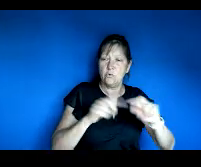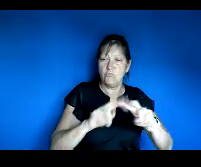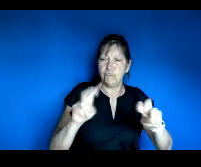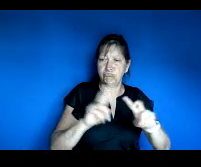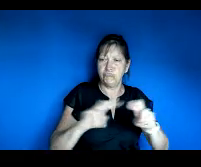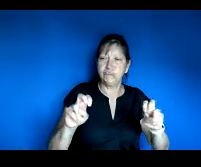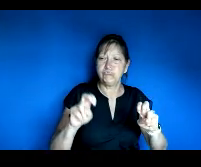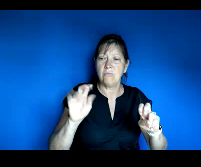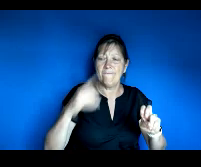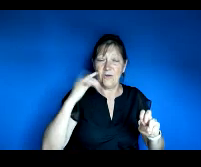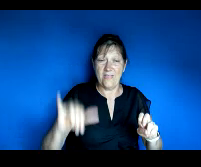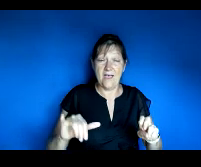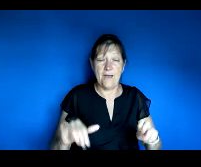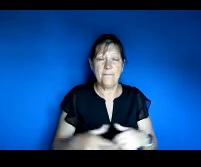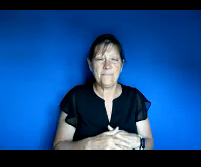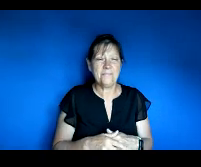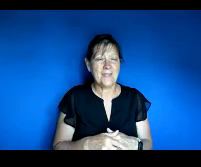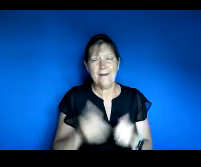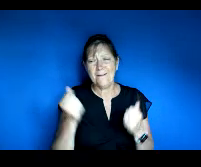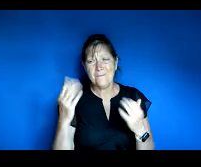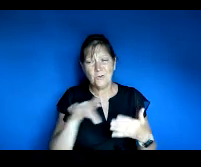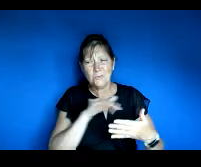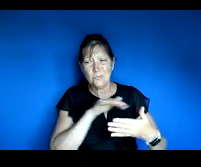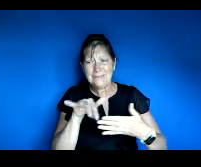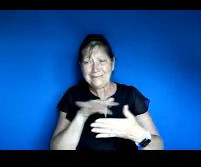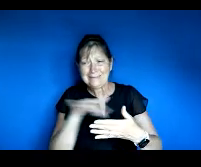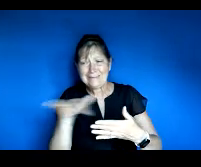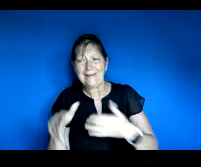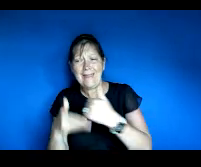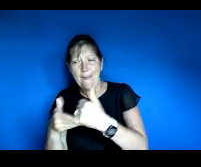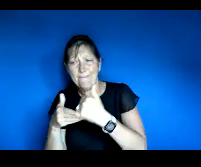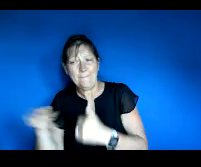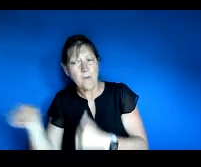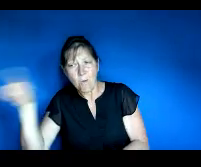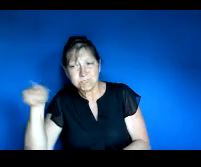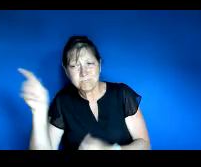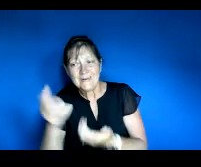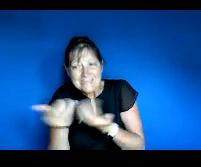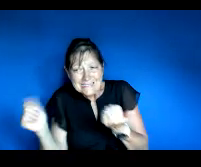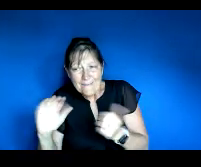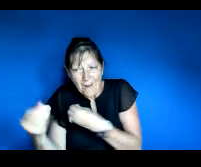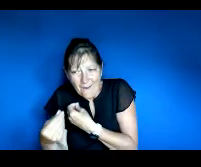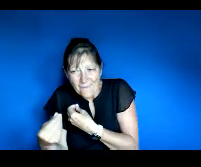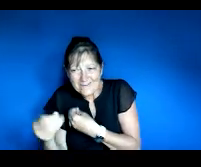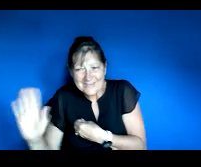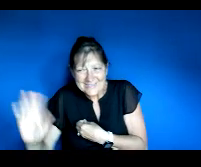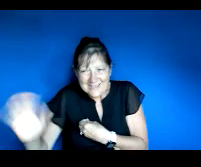And we can talk, there are multiple study aids and different things like that are outside of our office that we can connect students for that just aren't provided